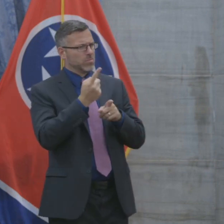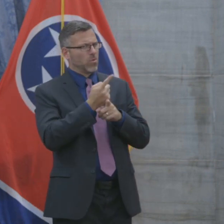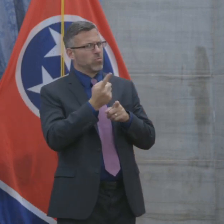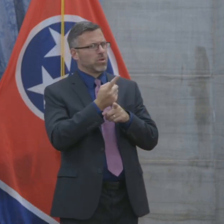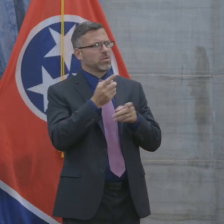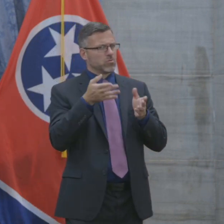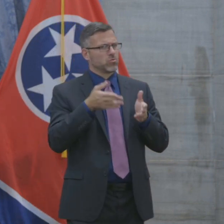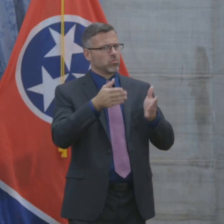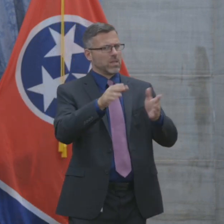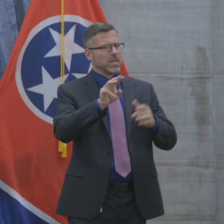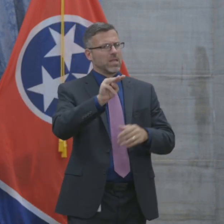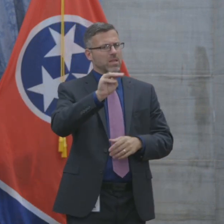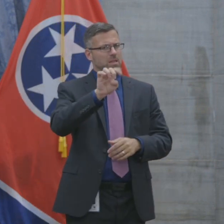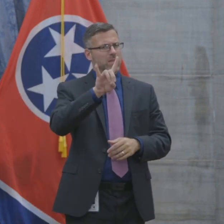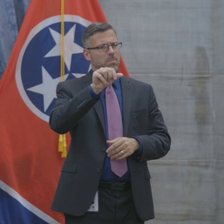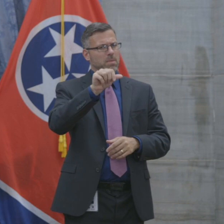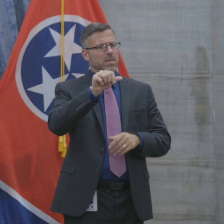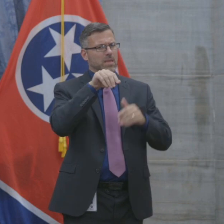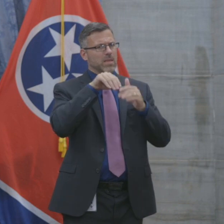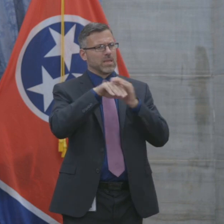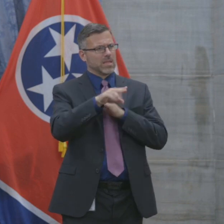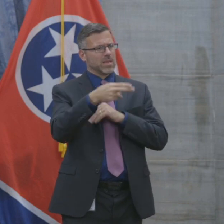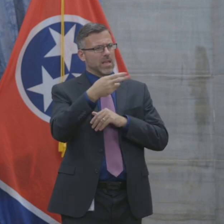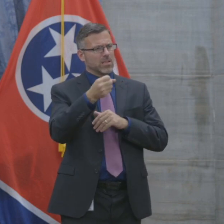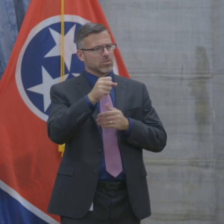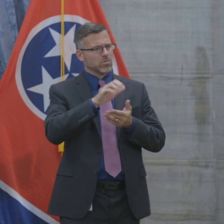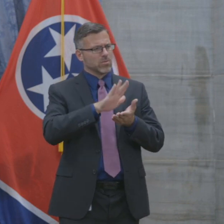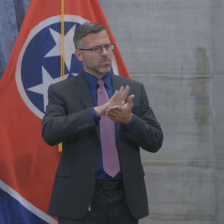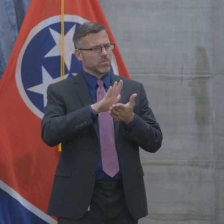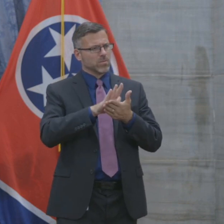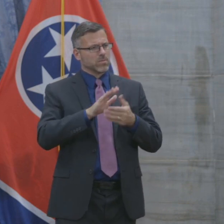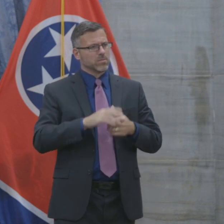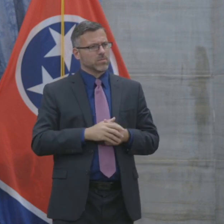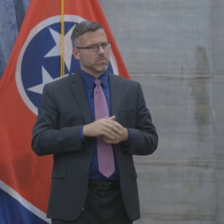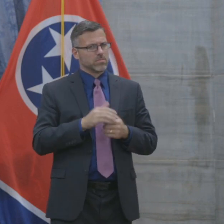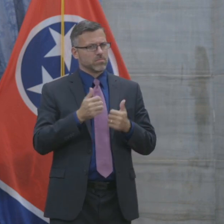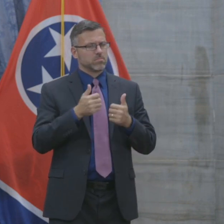that for the next game. GOV. LEE: You know, I think --